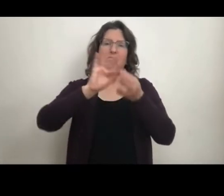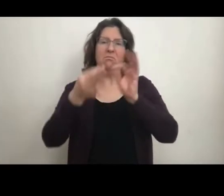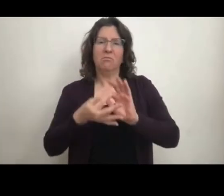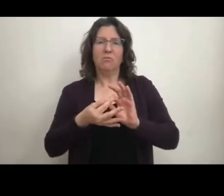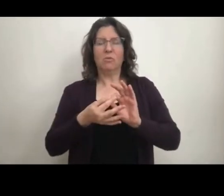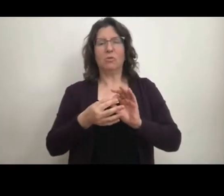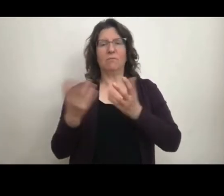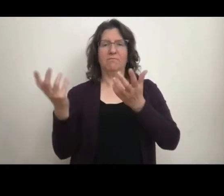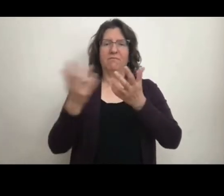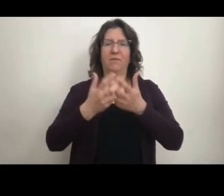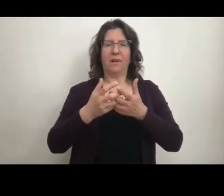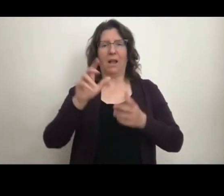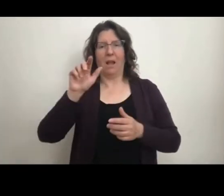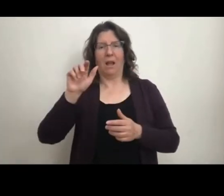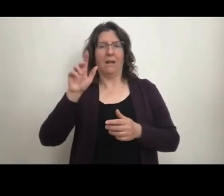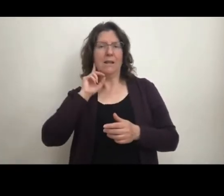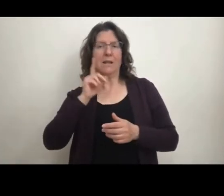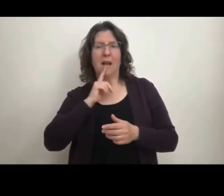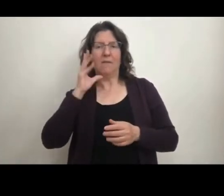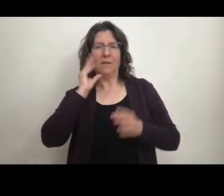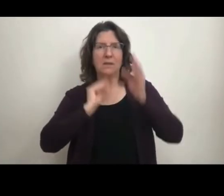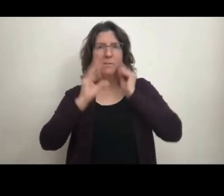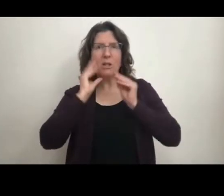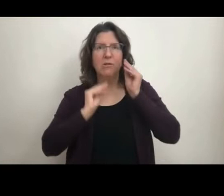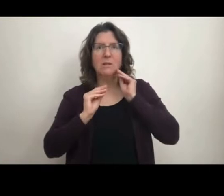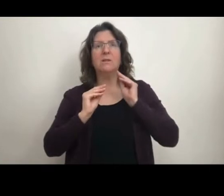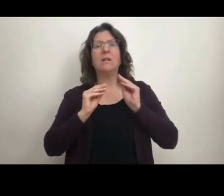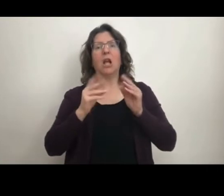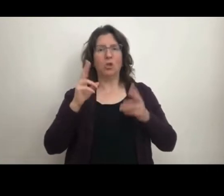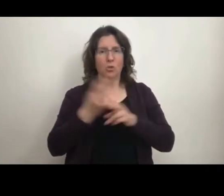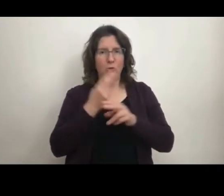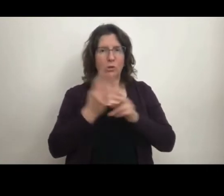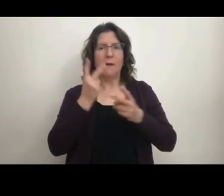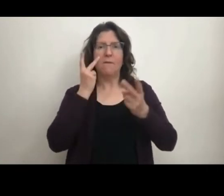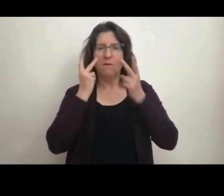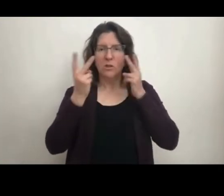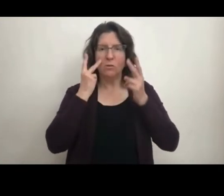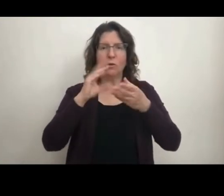We would transform these stories to reflect the 'deaf experience' by